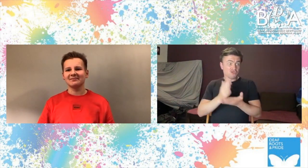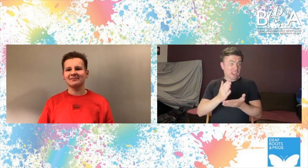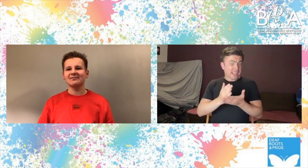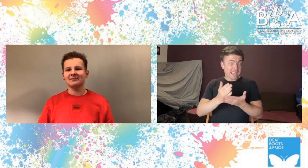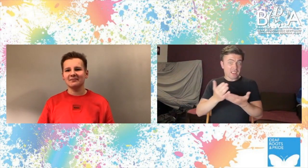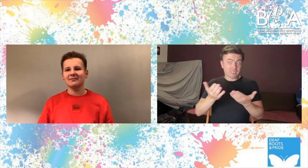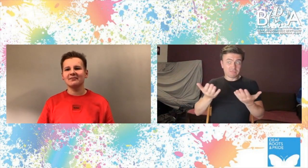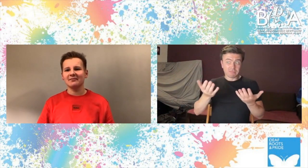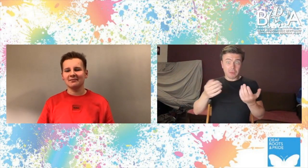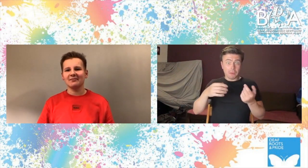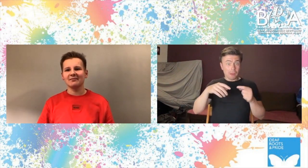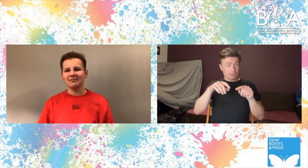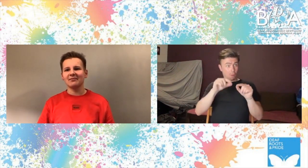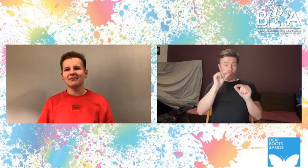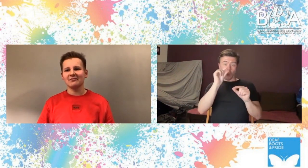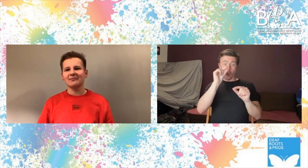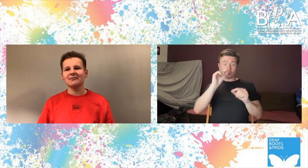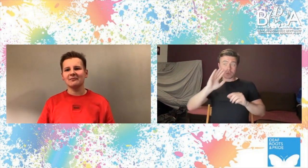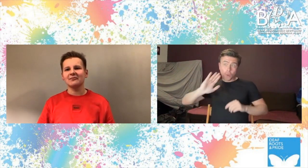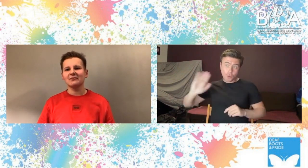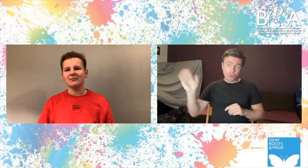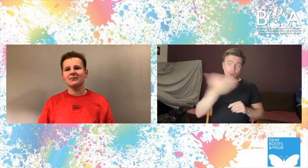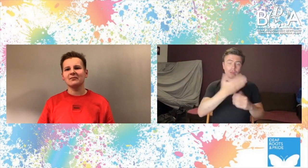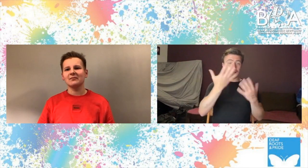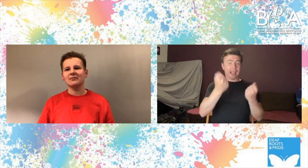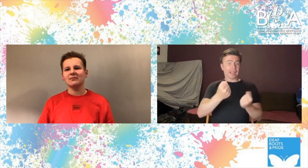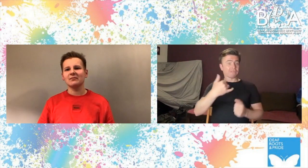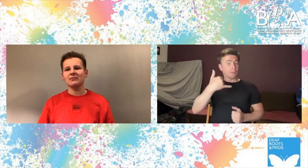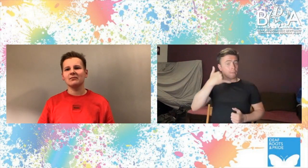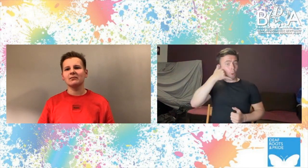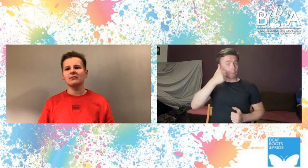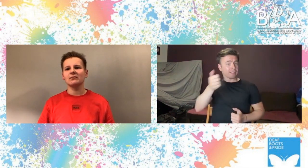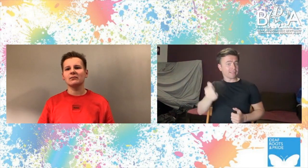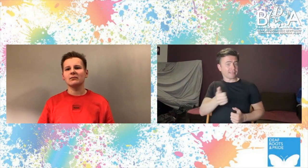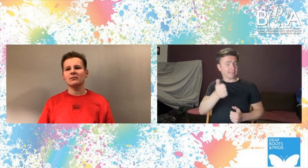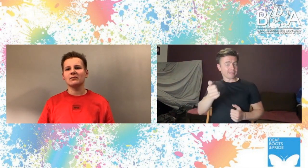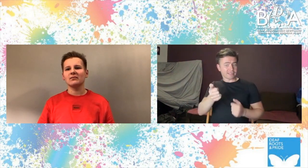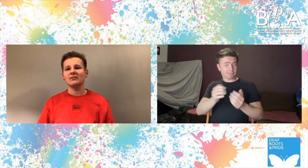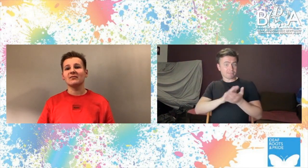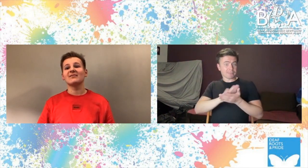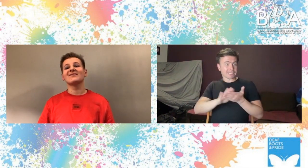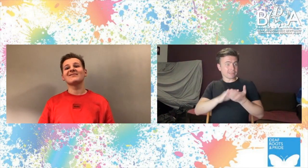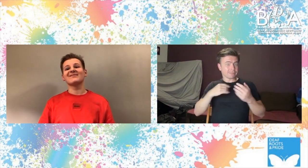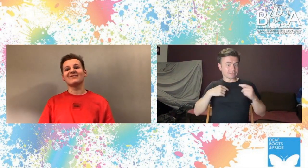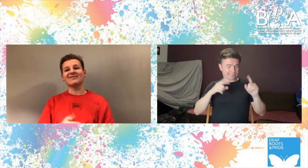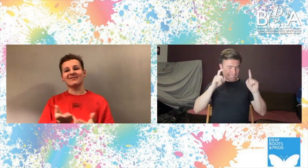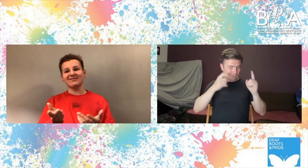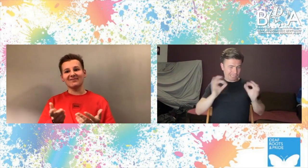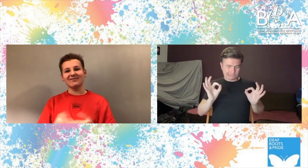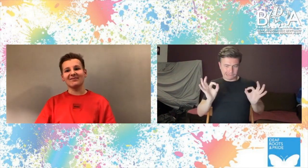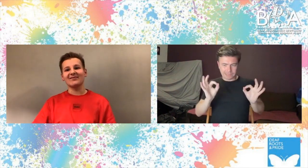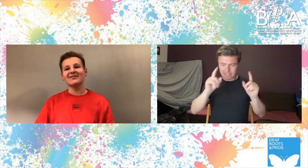And now with mobile phones, the cameras are so great. People can’t afford